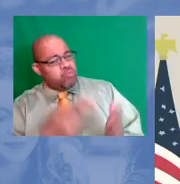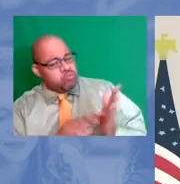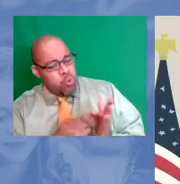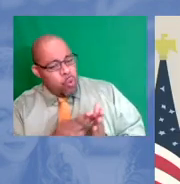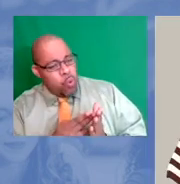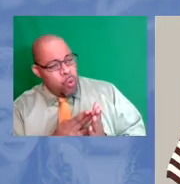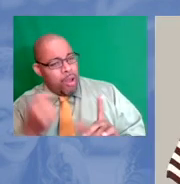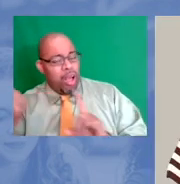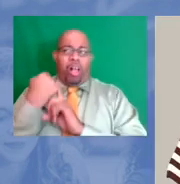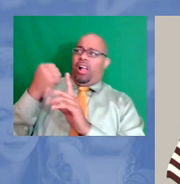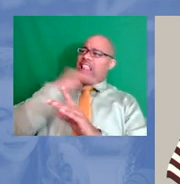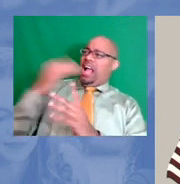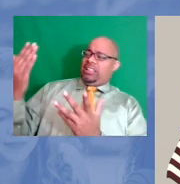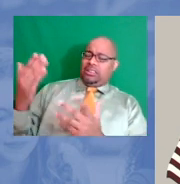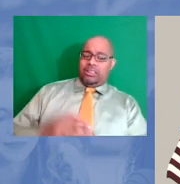WE'RE STRUCK. SUPPORT IS KEY.